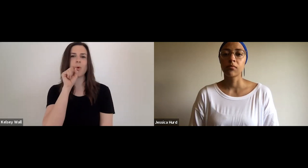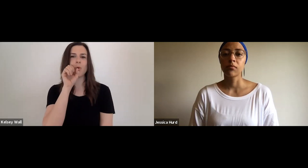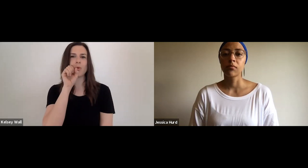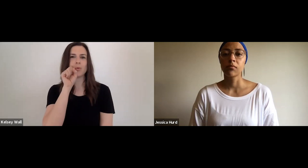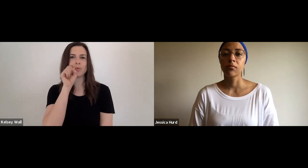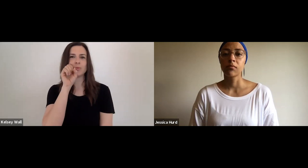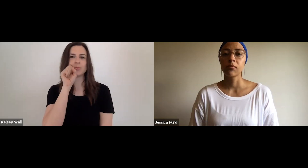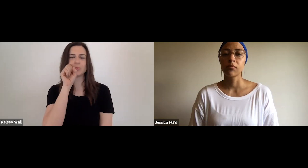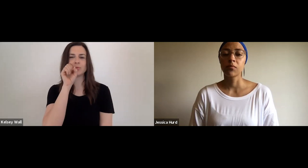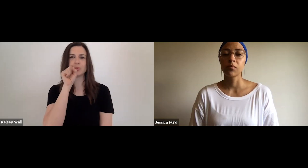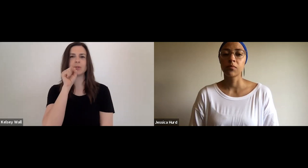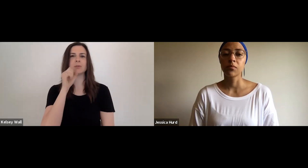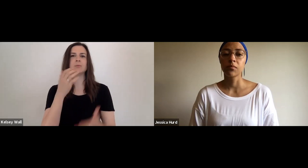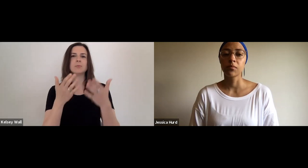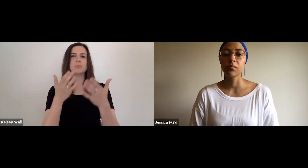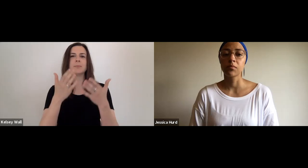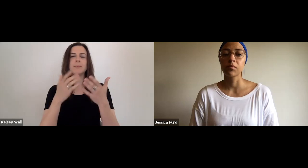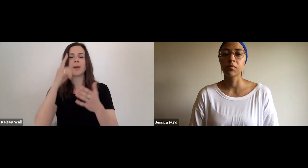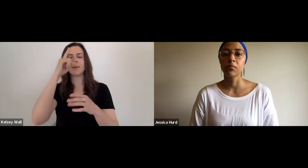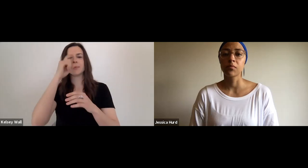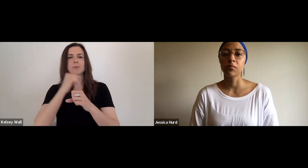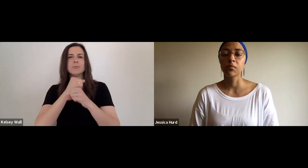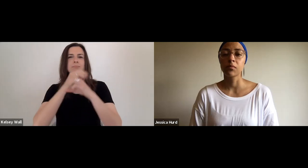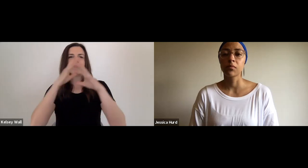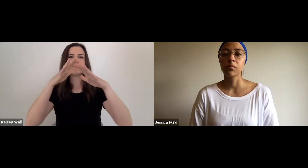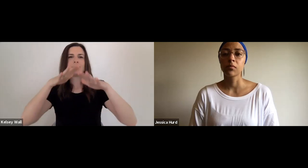Now let the color red become orange...